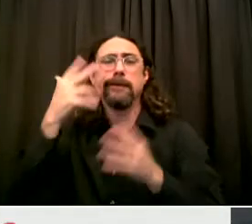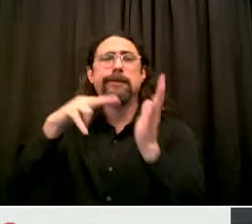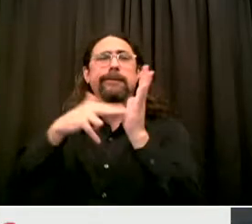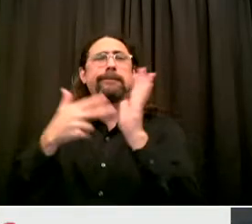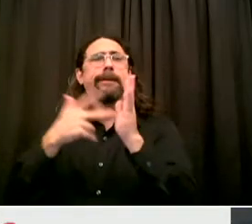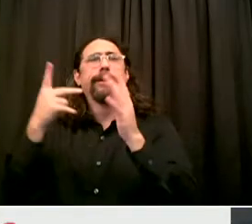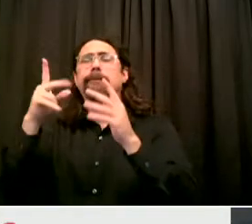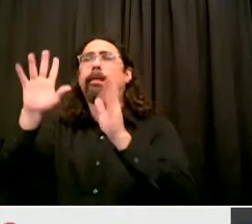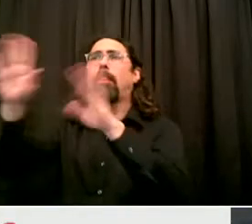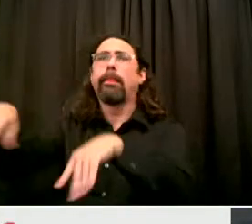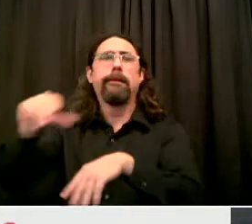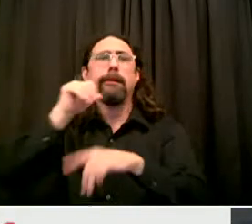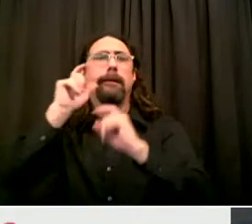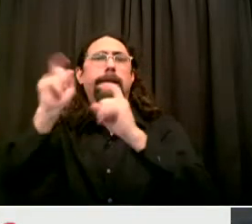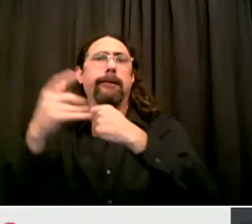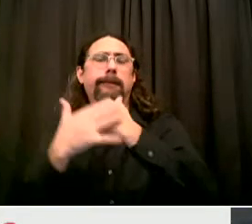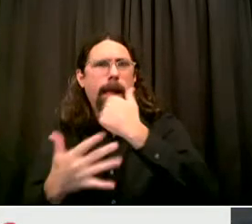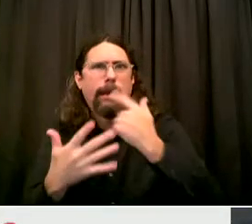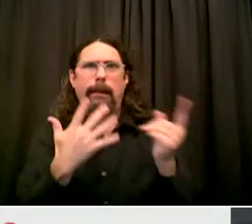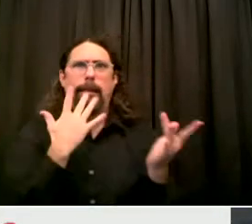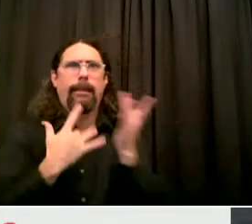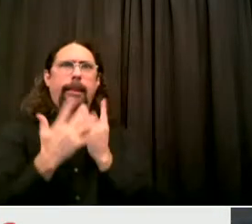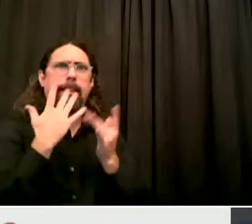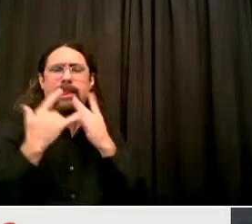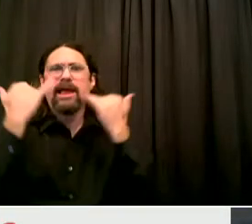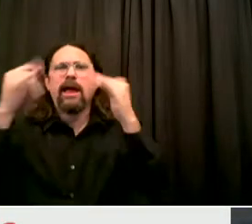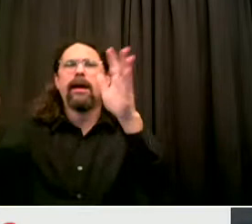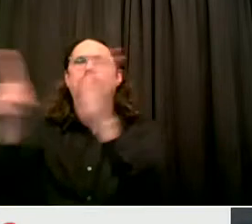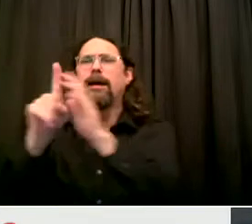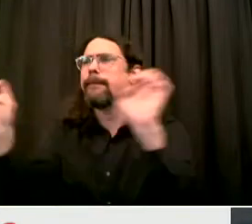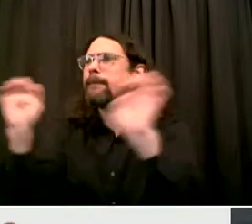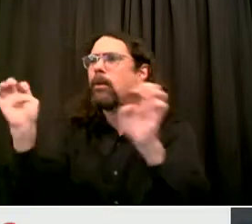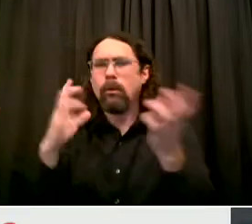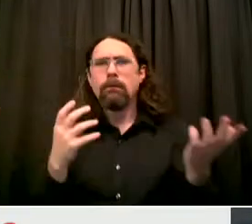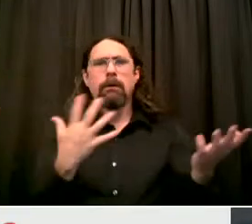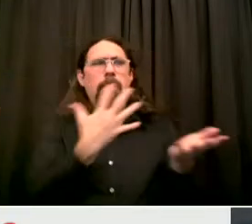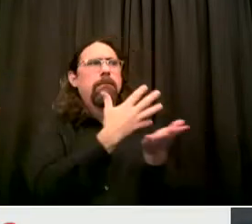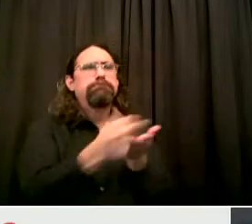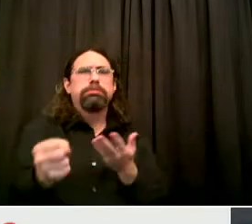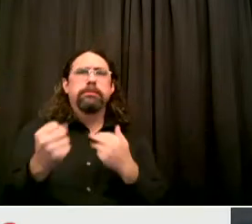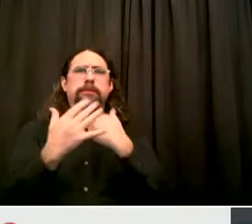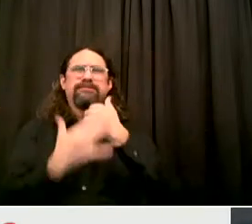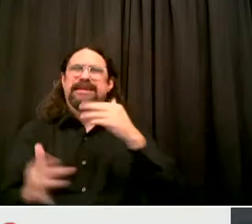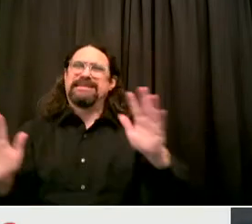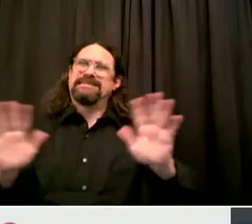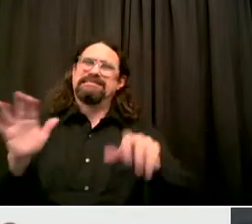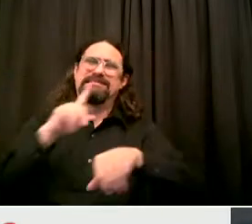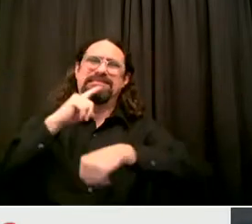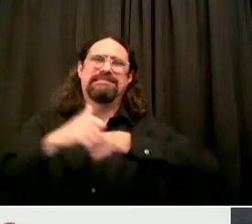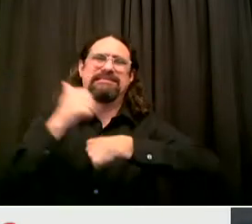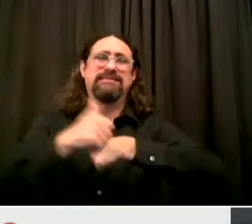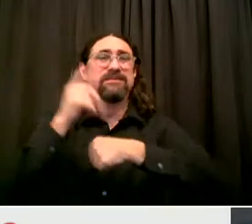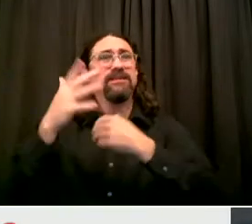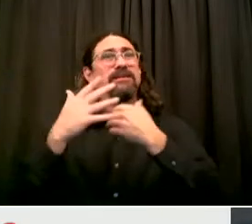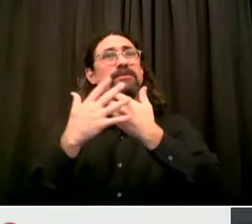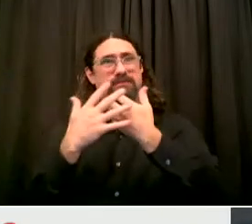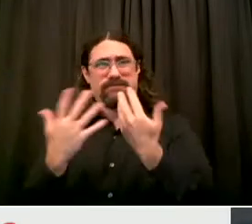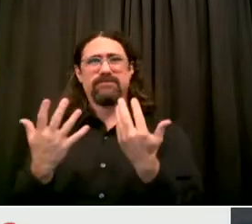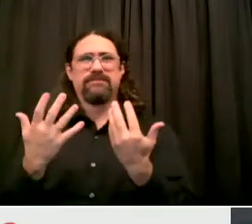WE HAVE ASKED A LOT OF YOU THROUGH OUTTHIS CRISIS. I WILL ASK AGAIN, ANYONE WHO CAN DONATE BLOOD, WE NEED YOU TO DO IT NOW.W I ALWAYS HEAR